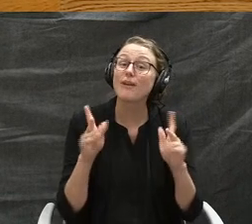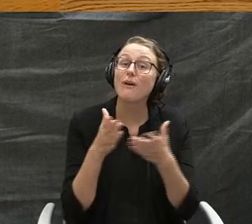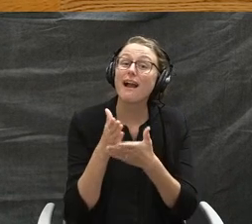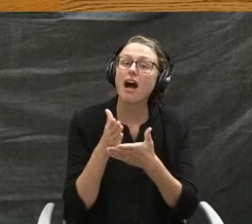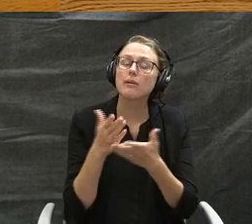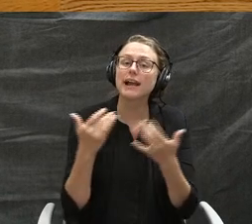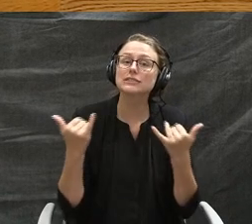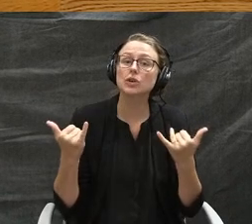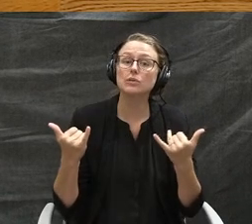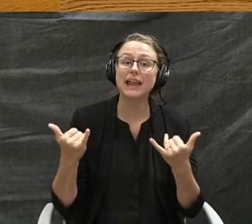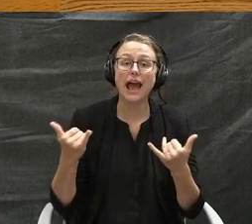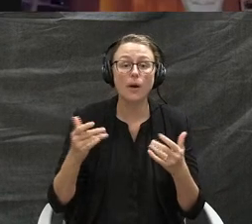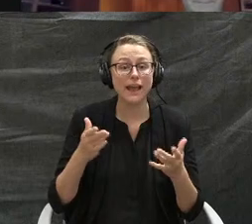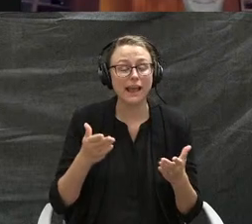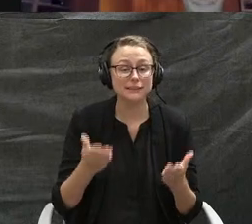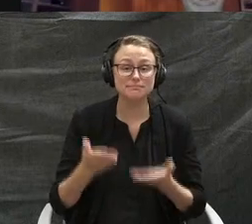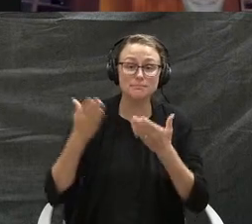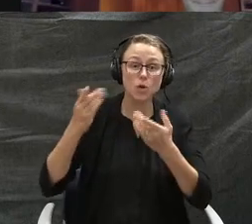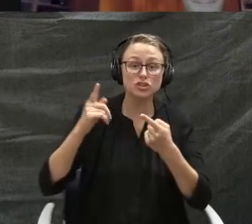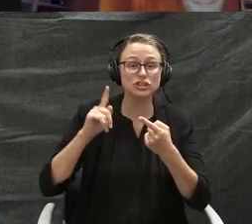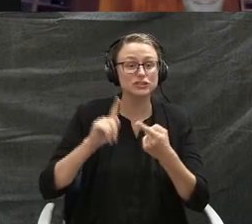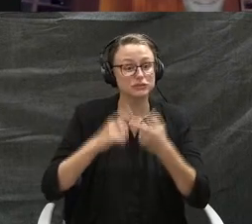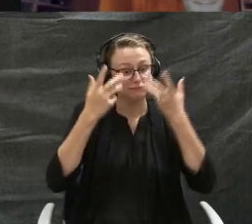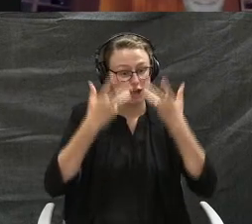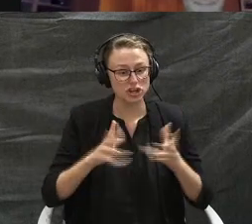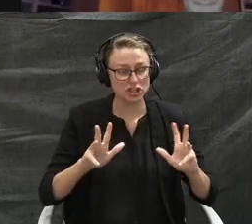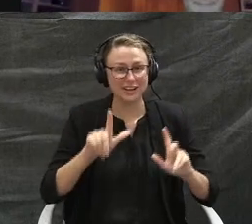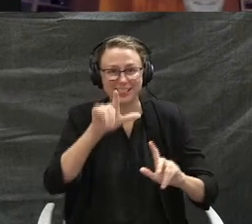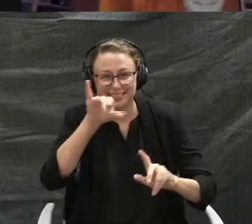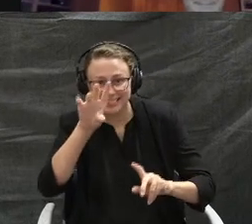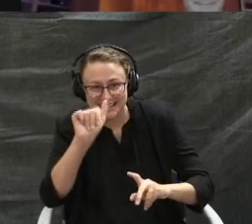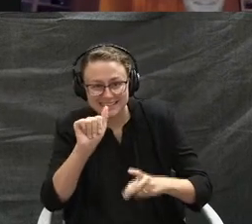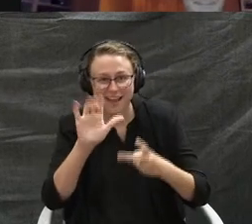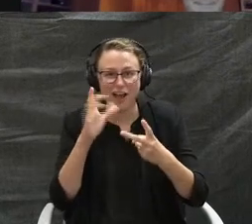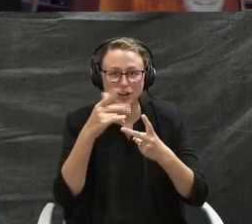to adjourn. Lisa, thank you at Christina. 2nd thank you. May I